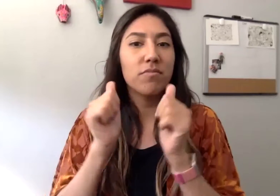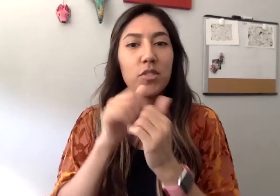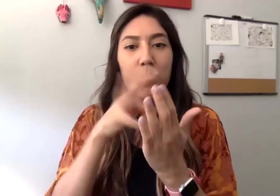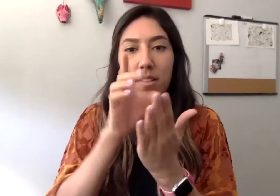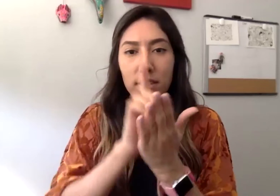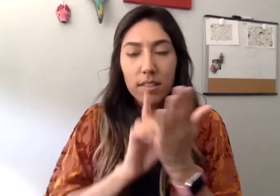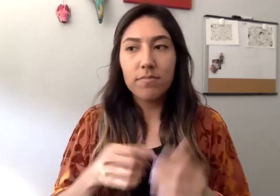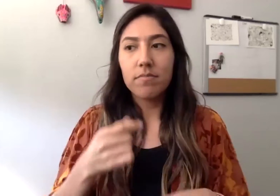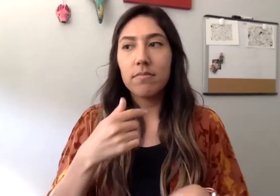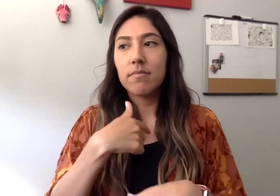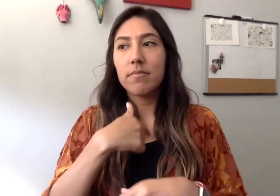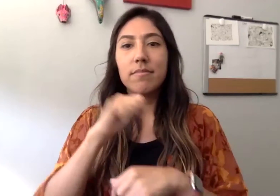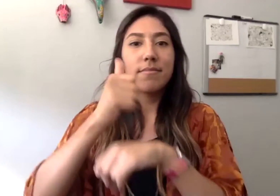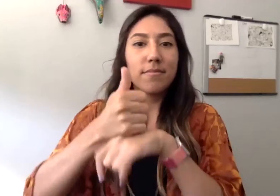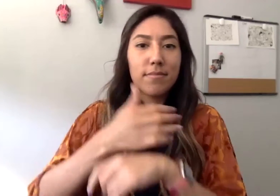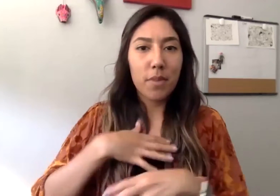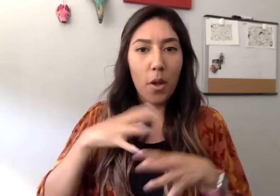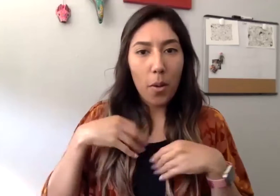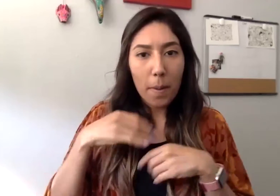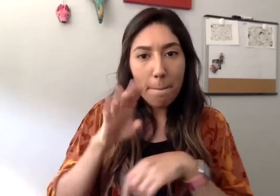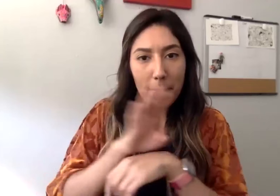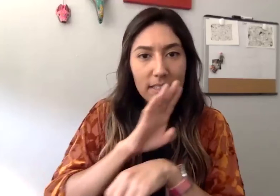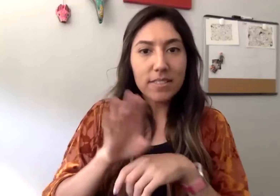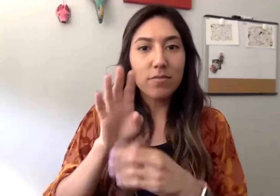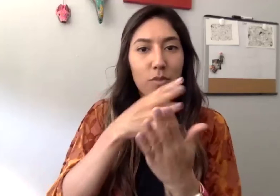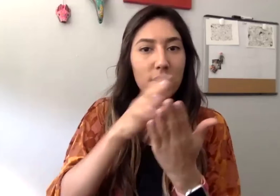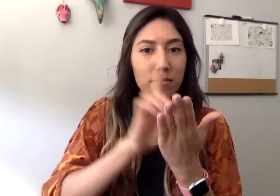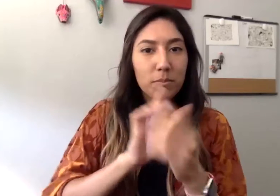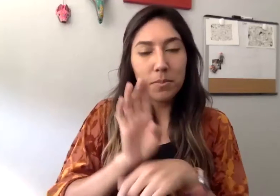Arts degree. After graduating, I eventually started my